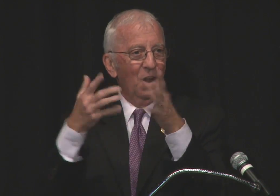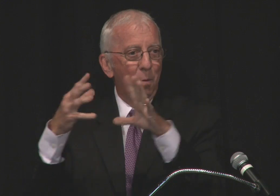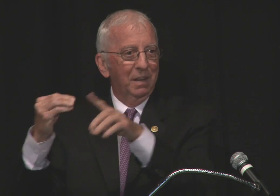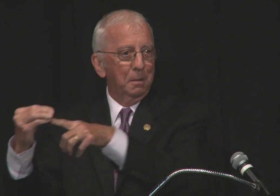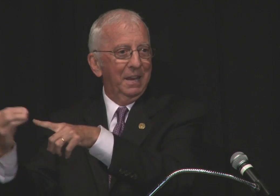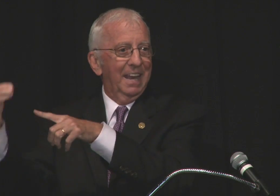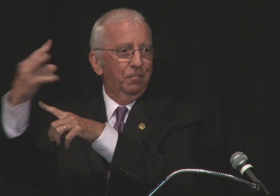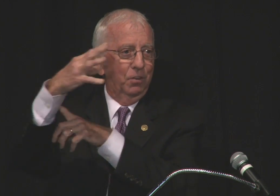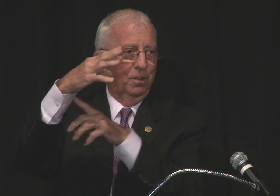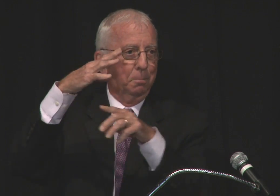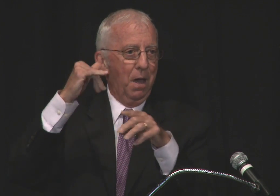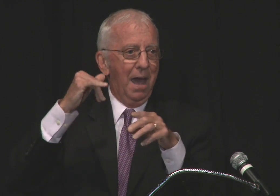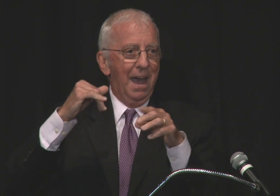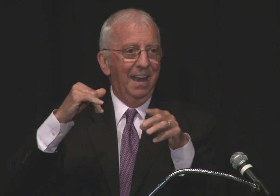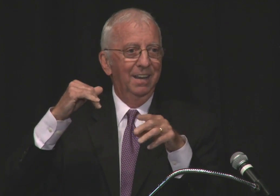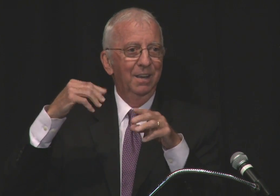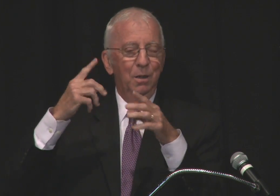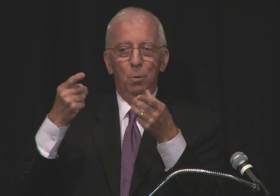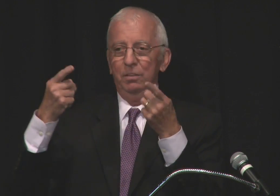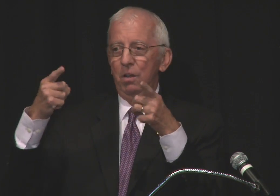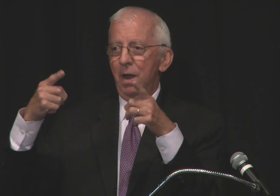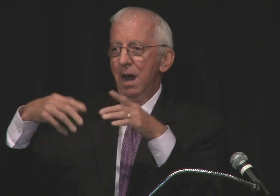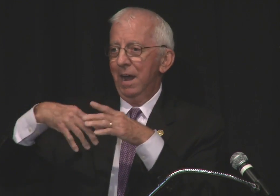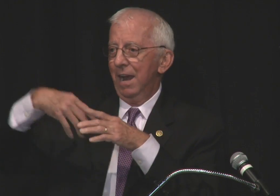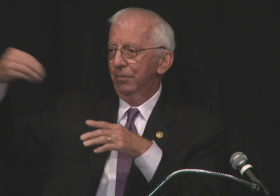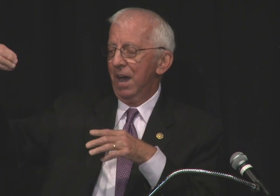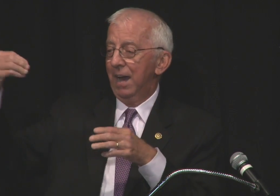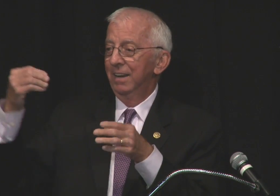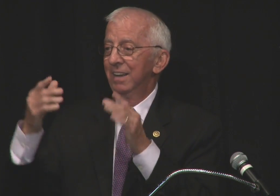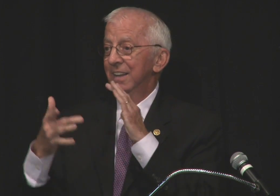don't want it to be influenced by what's going on outside.